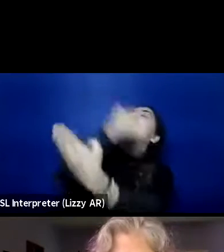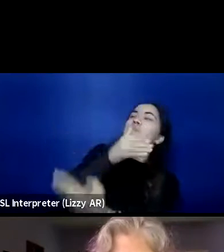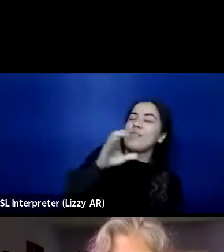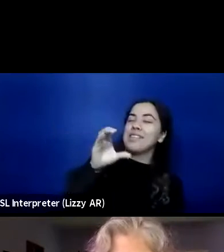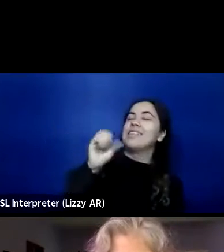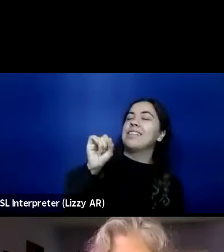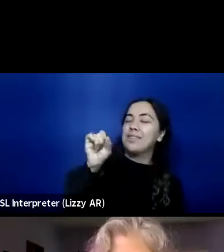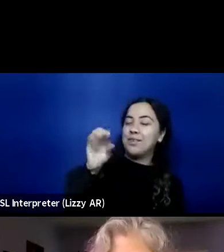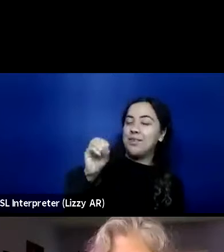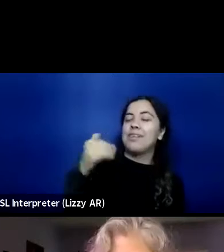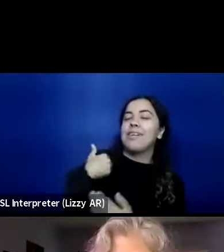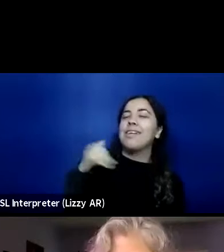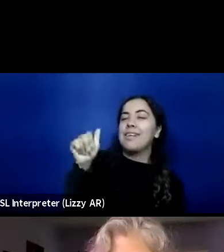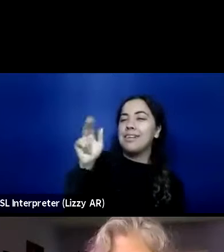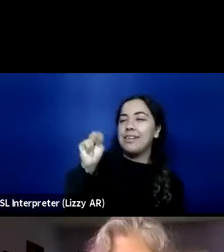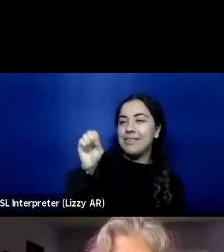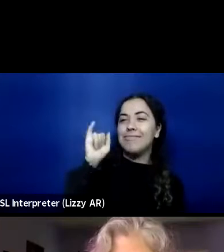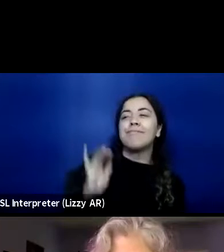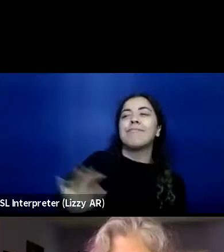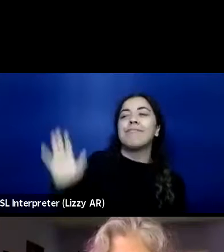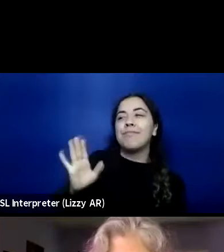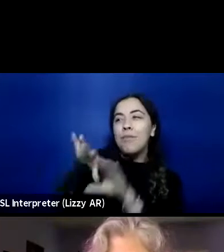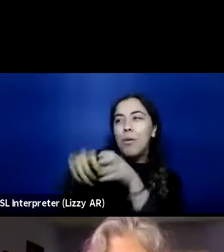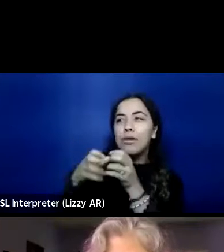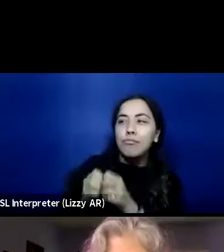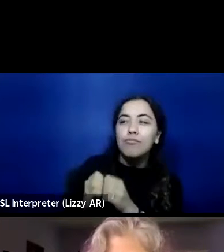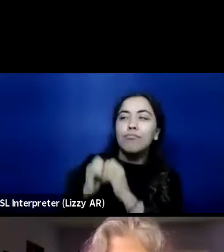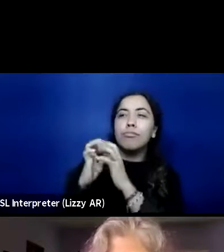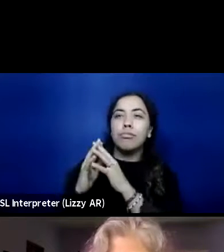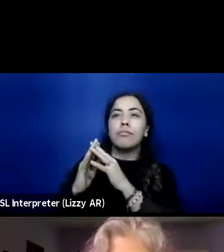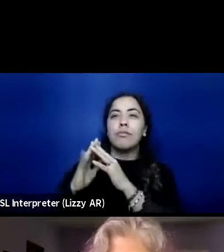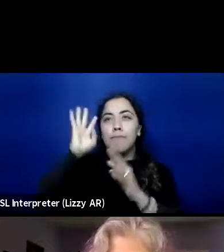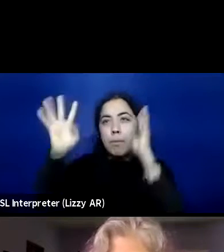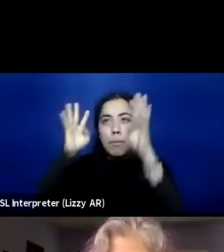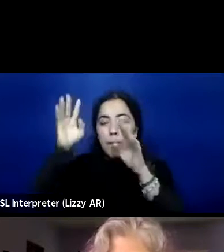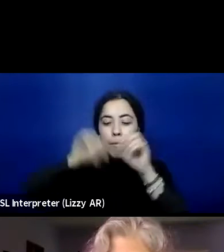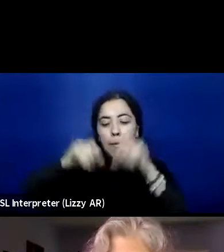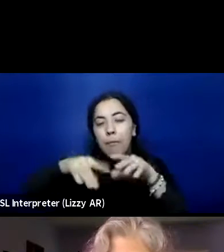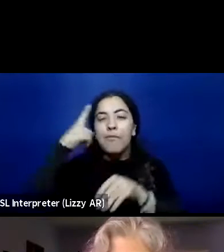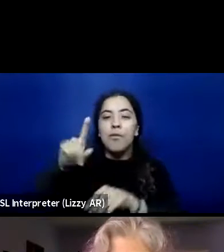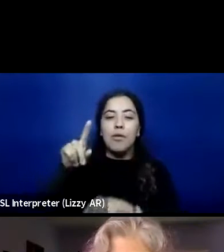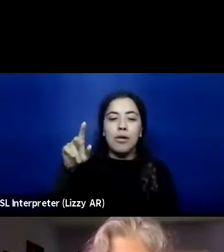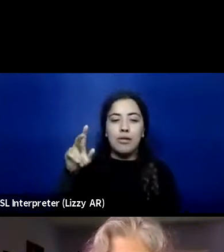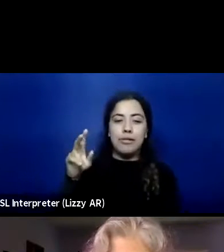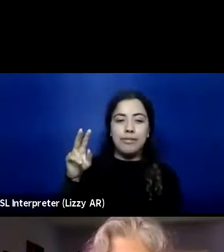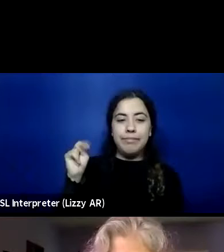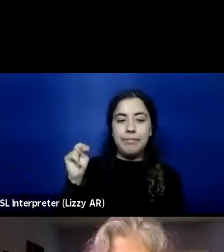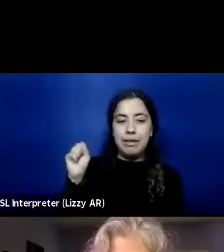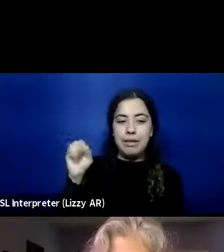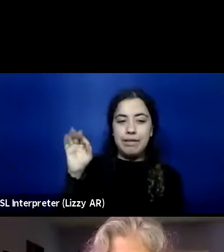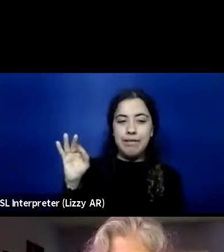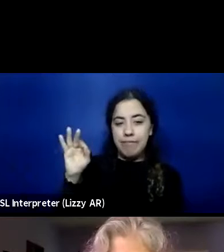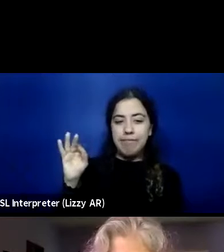of the organizations that put all that stuff together for the NSFNET backbone. But anyway, let me come back to internet.